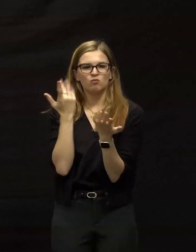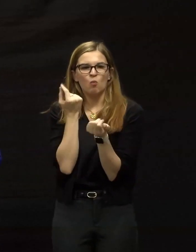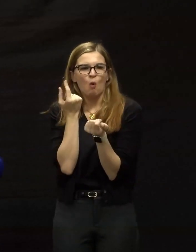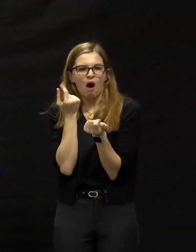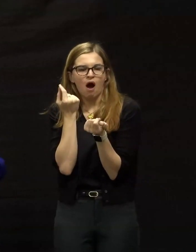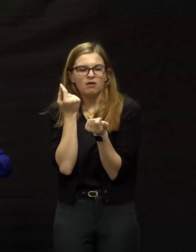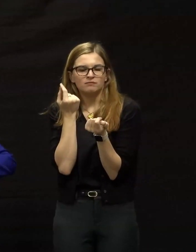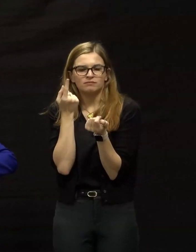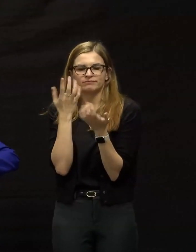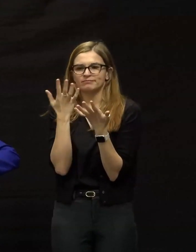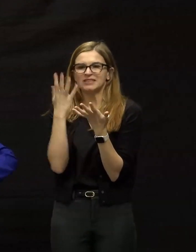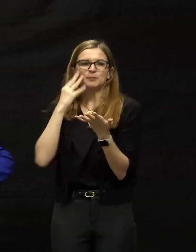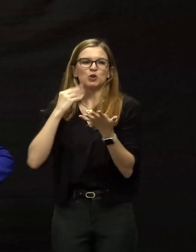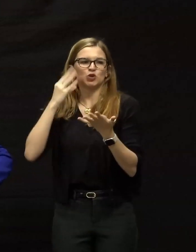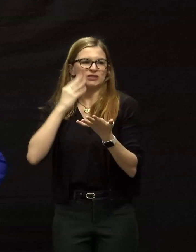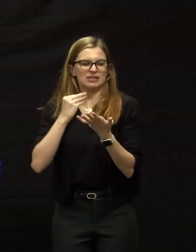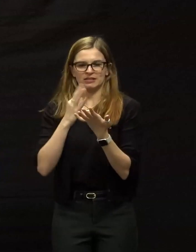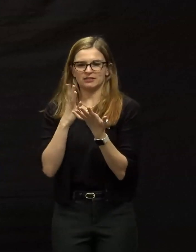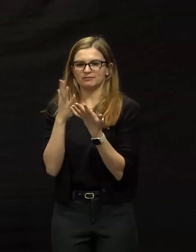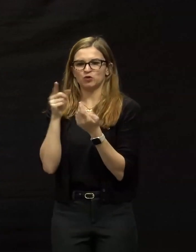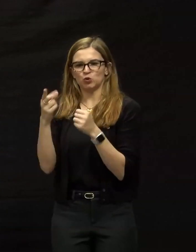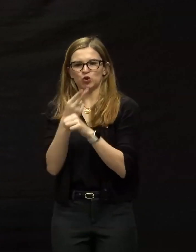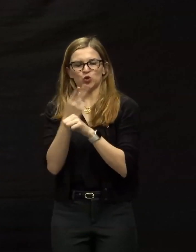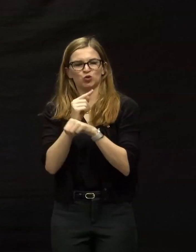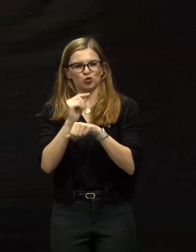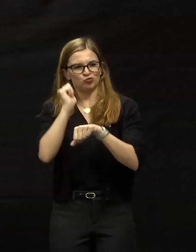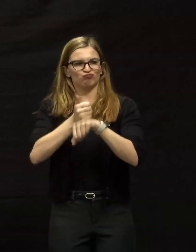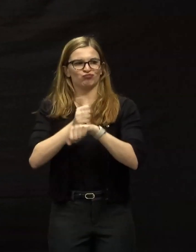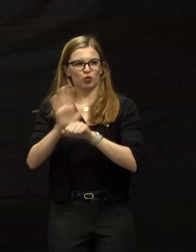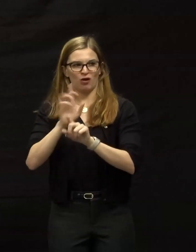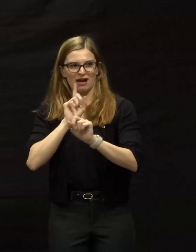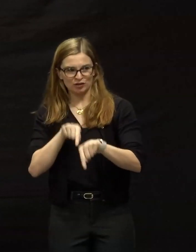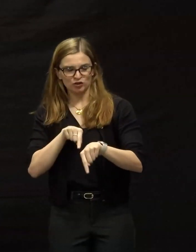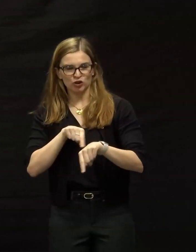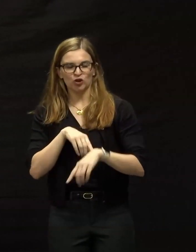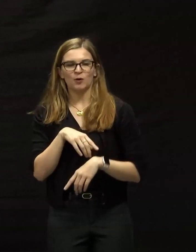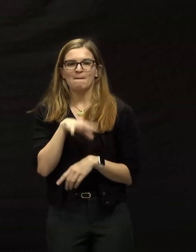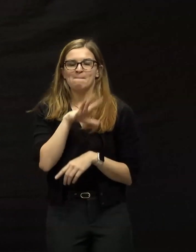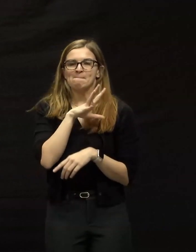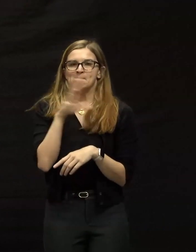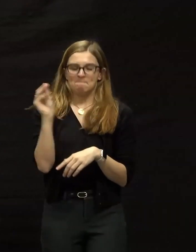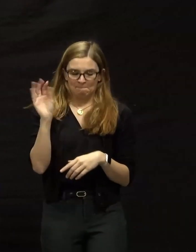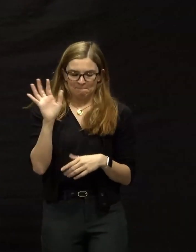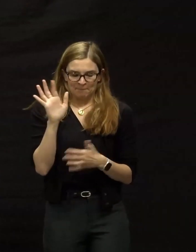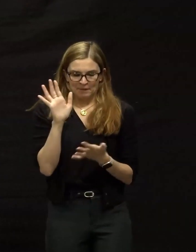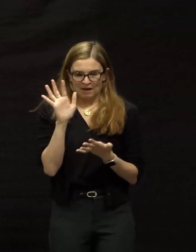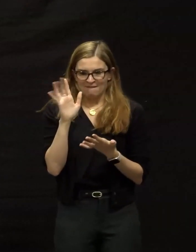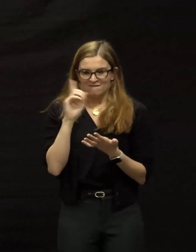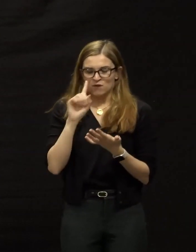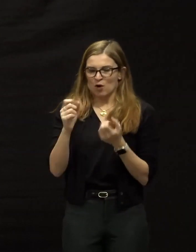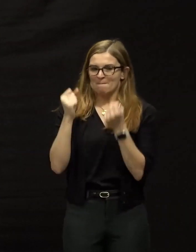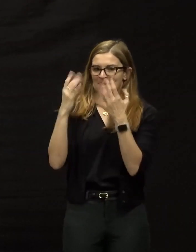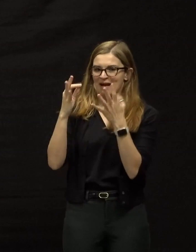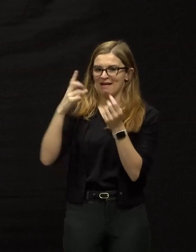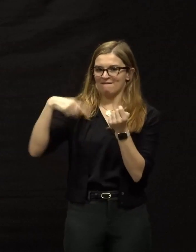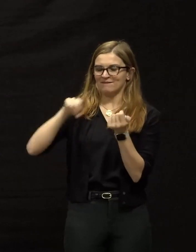so they can respond. Like for example, what is their experience? And that will really impact their response.